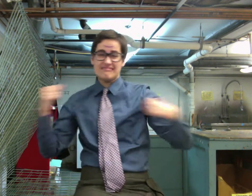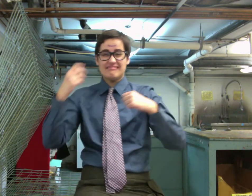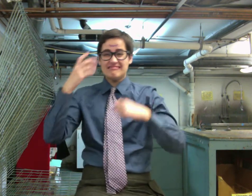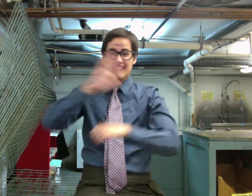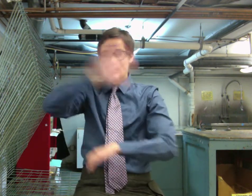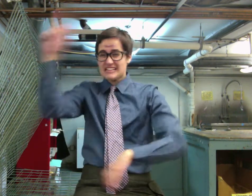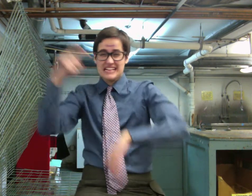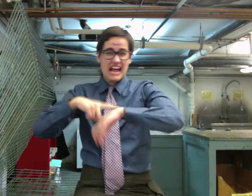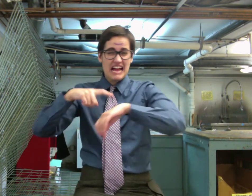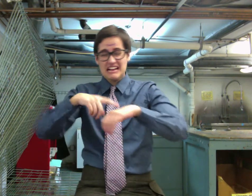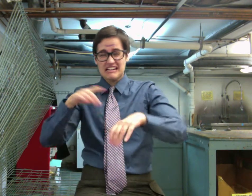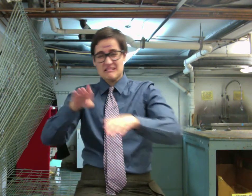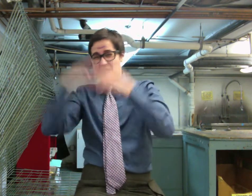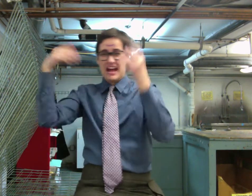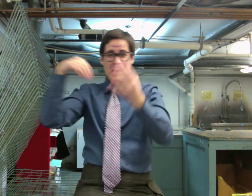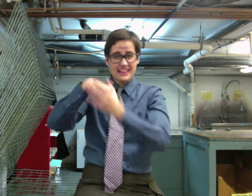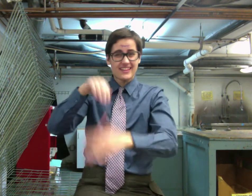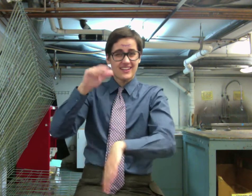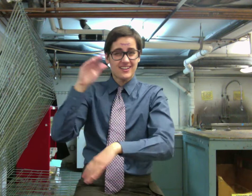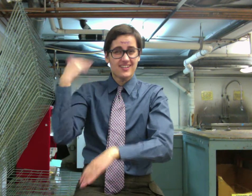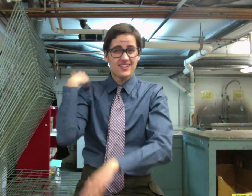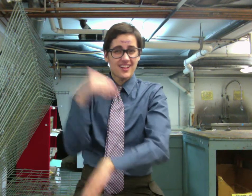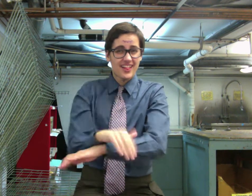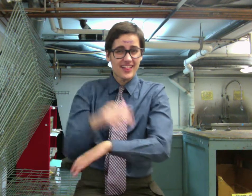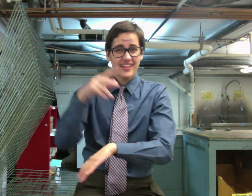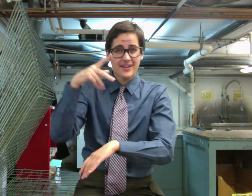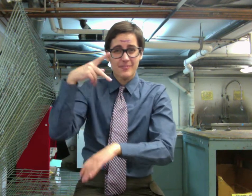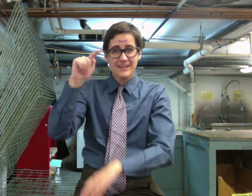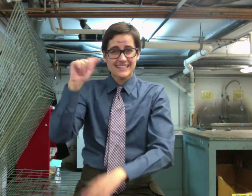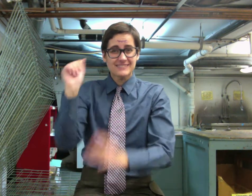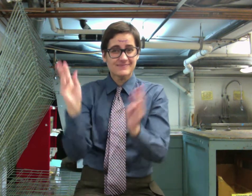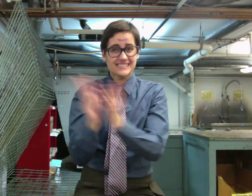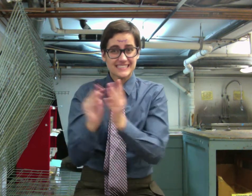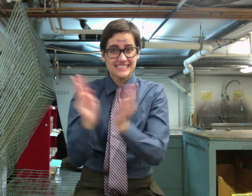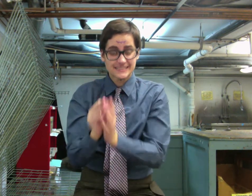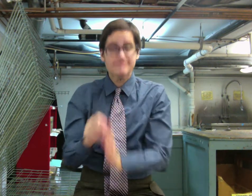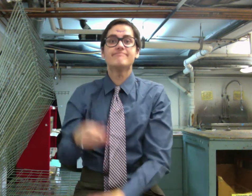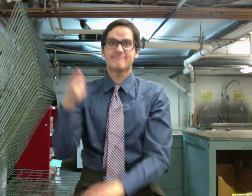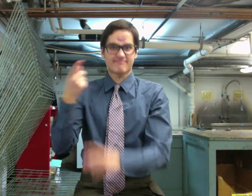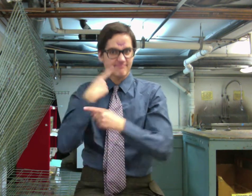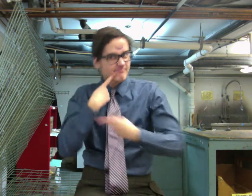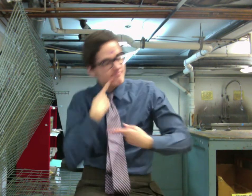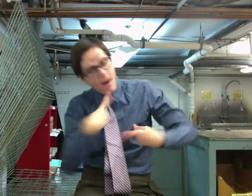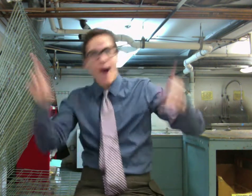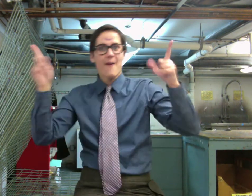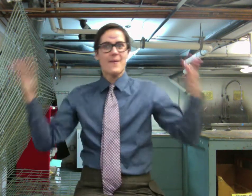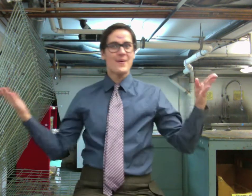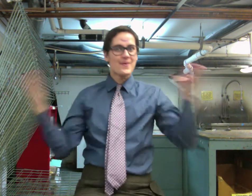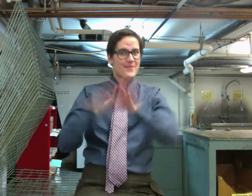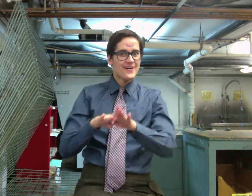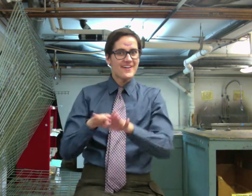rift in space-time opened at last night's PTA meeting has been sealed at last!